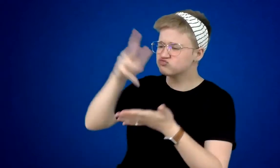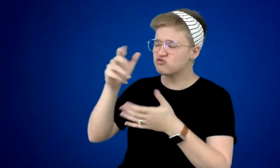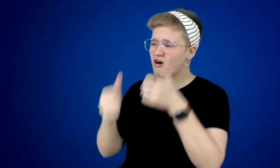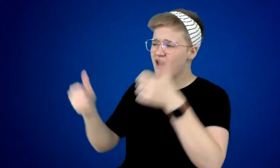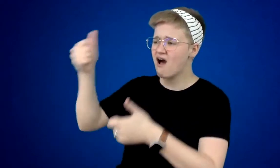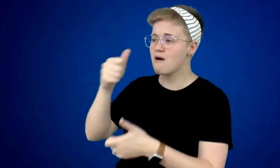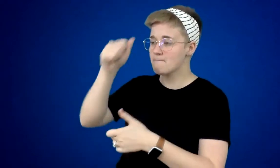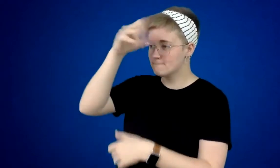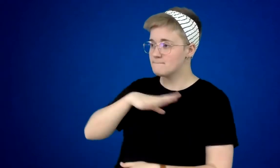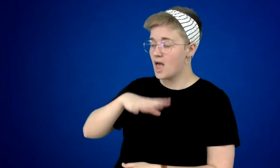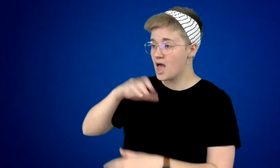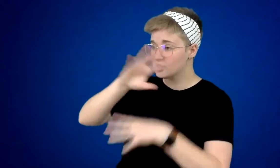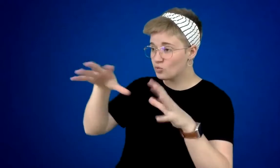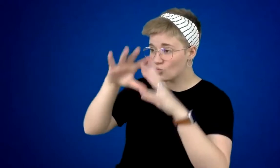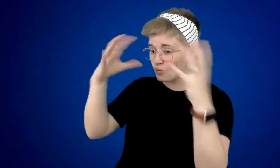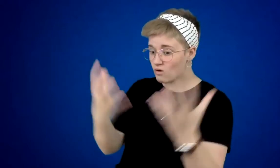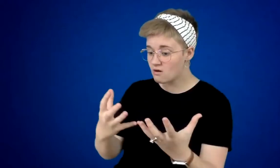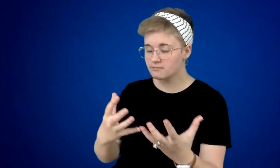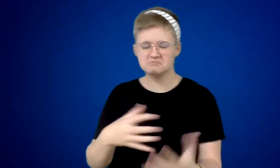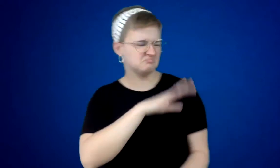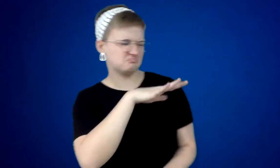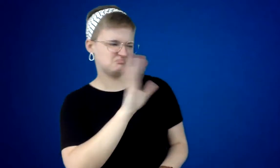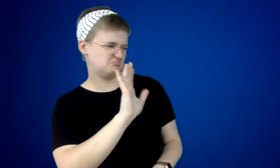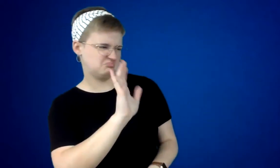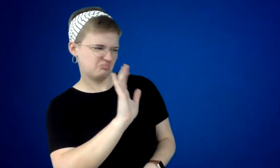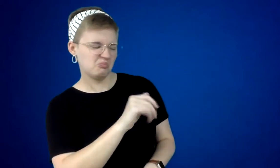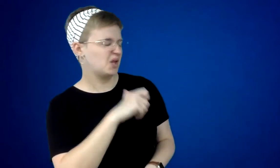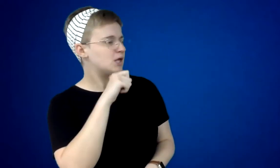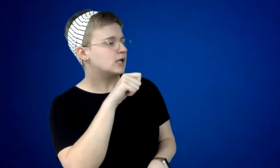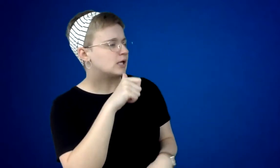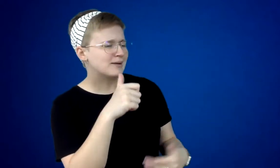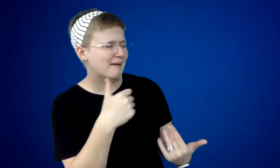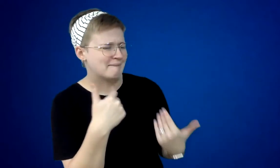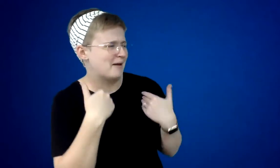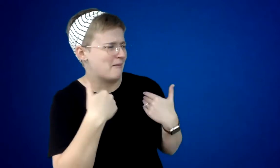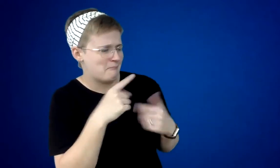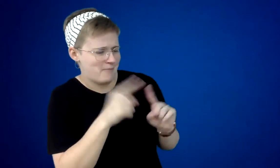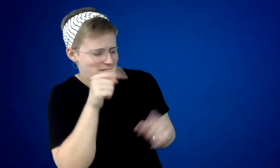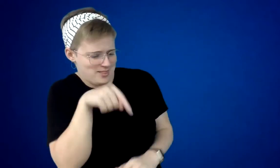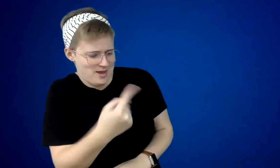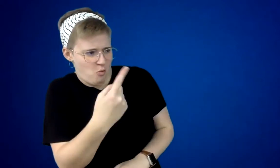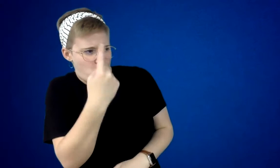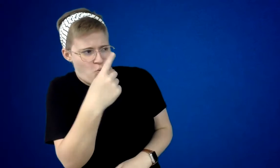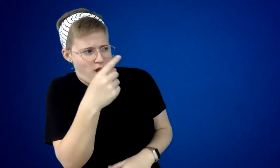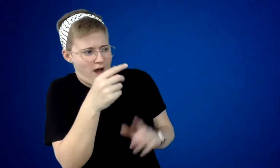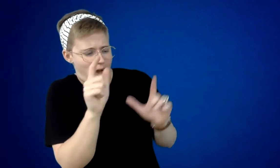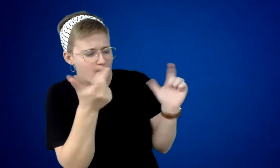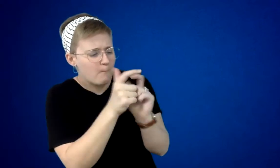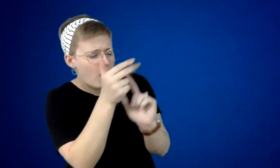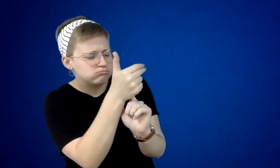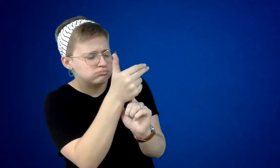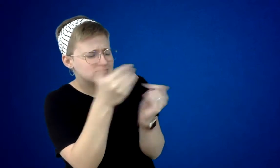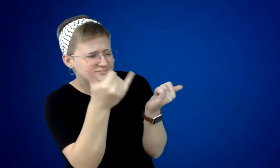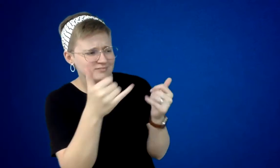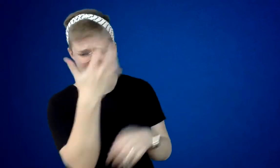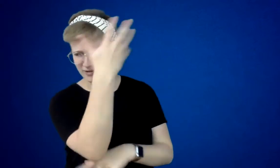“Naw,” his father said. “He don’t own but this one itty-bitty motel now. And the woods. He just